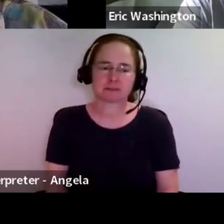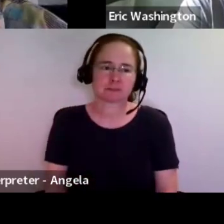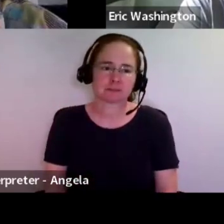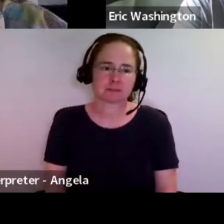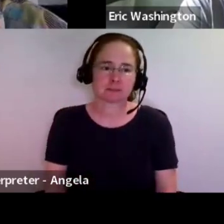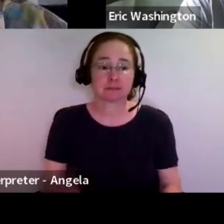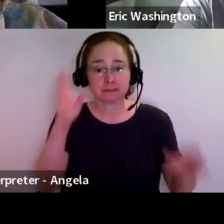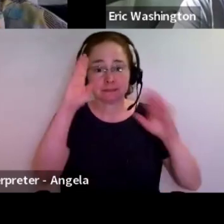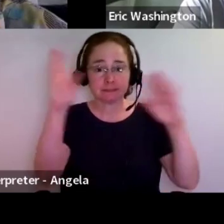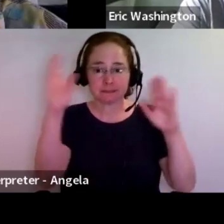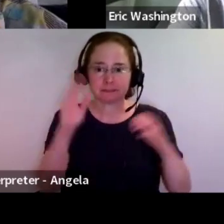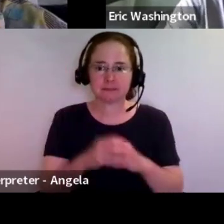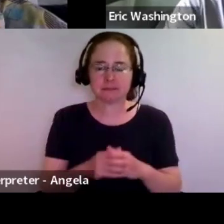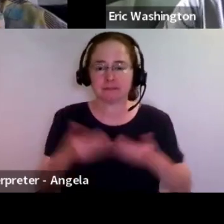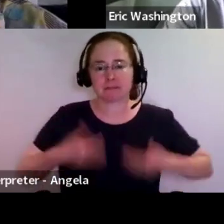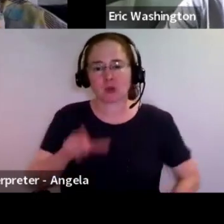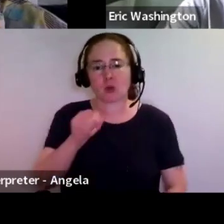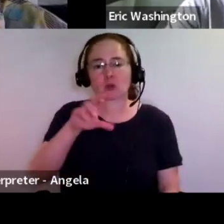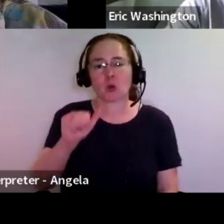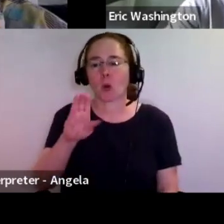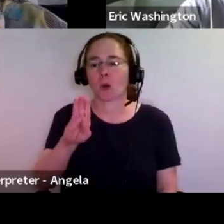Laura Bernas: Hi everyone. I'm Laura bernas. I'm the project